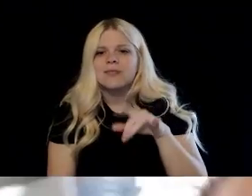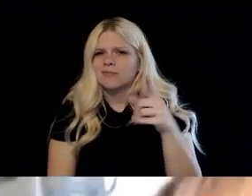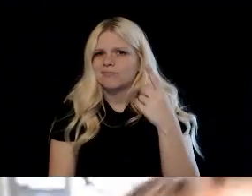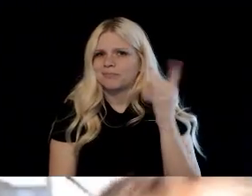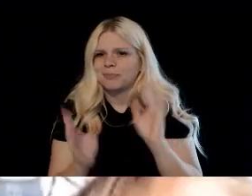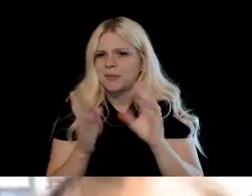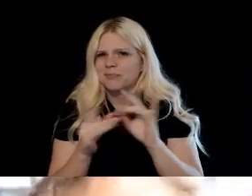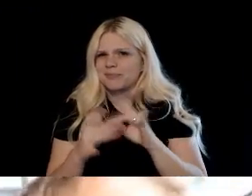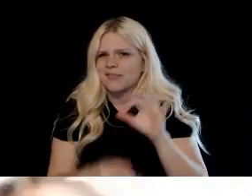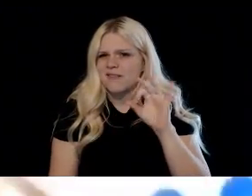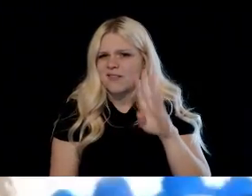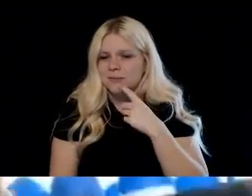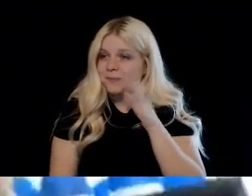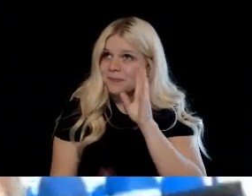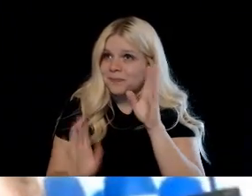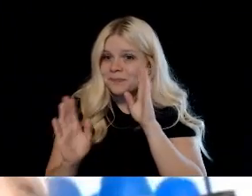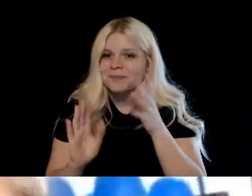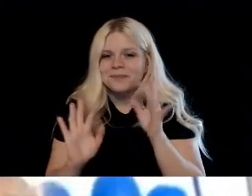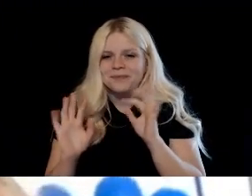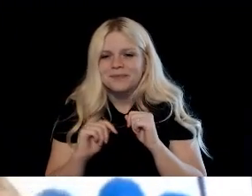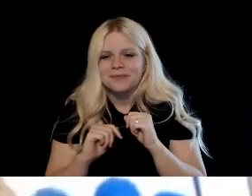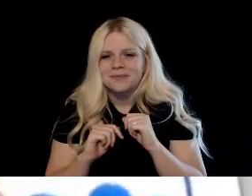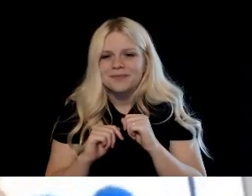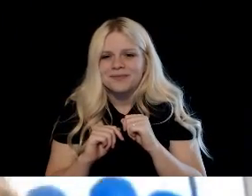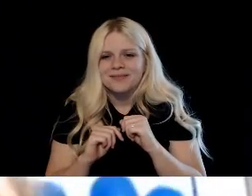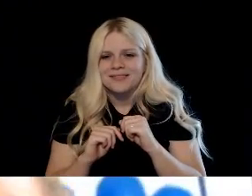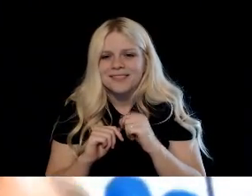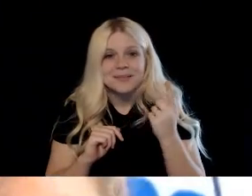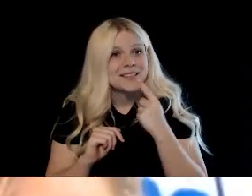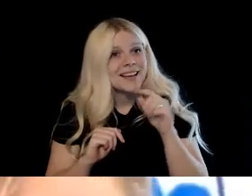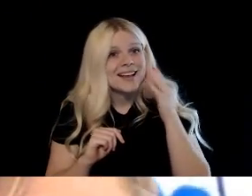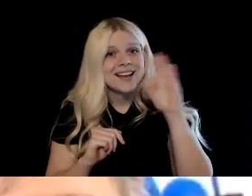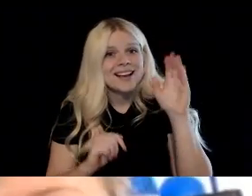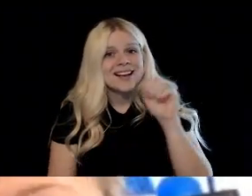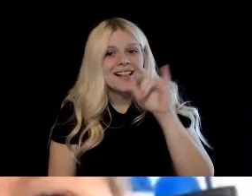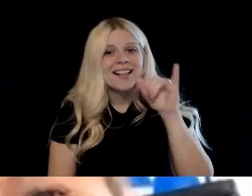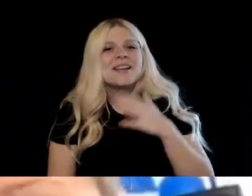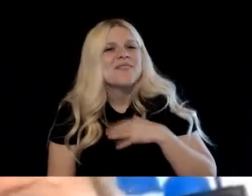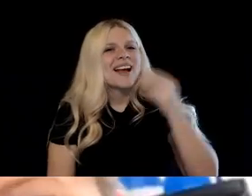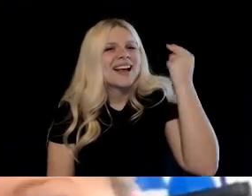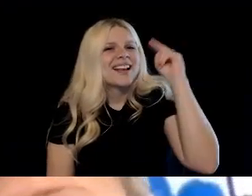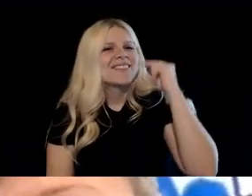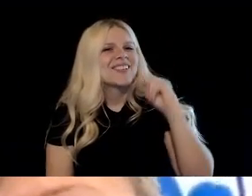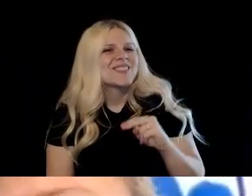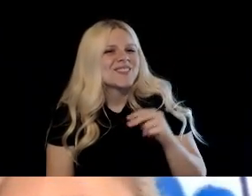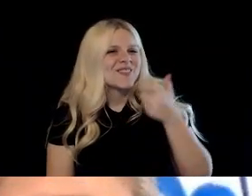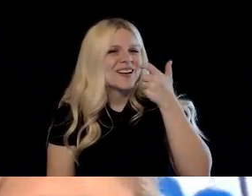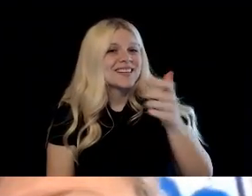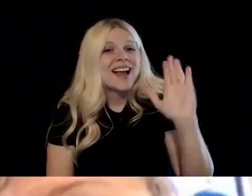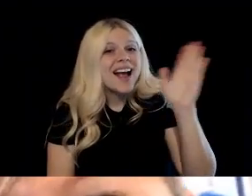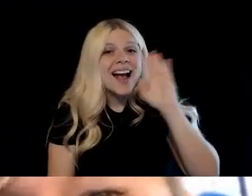See, my phone's cracked but- Ali: Can I give a shout-out? Erica: Yeah! Ali: Hi Colton, Hi Zachary, Hi Brandon!